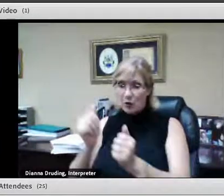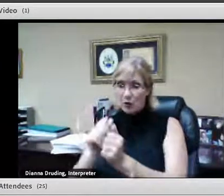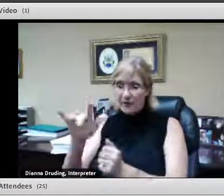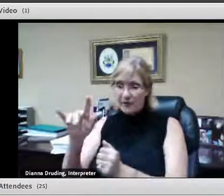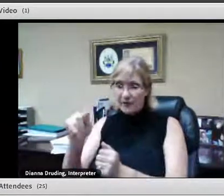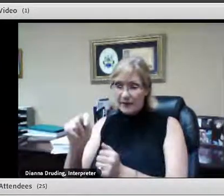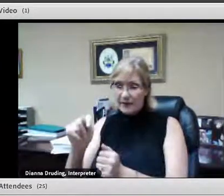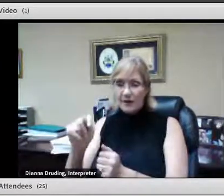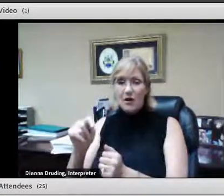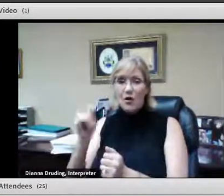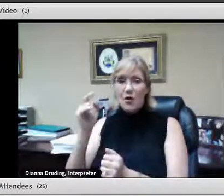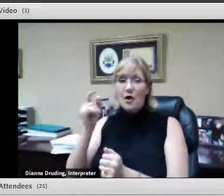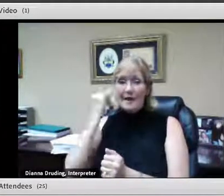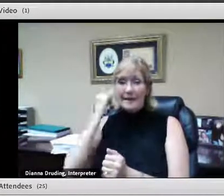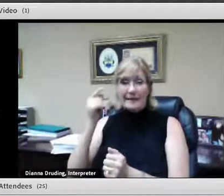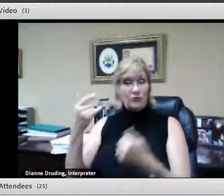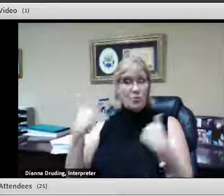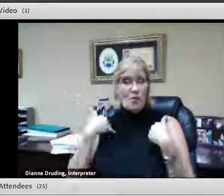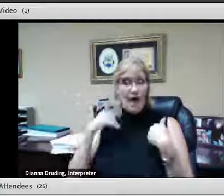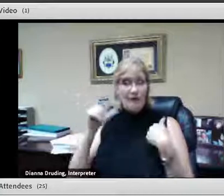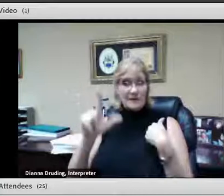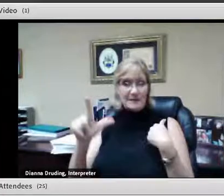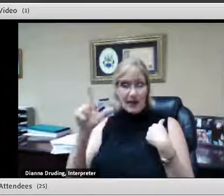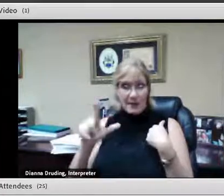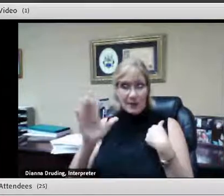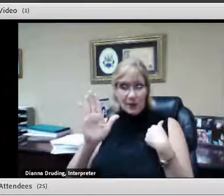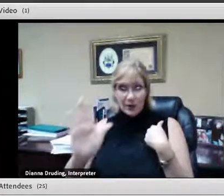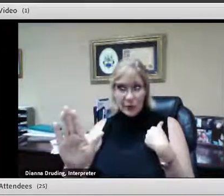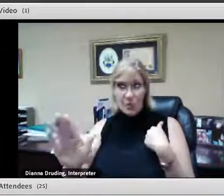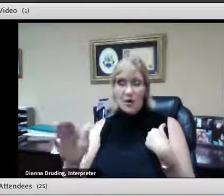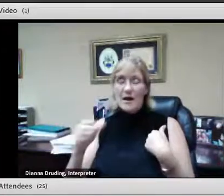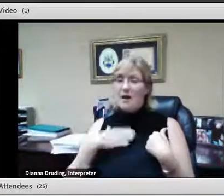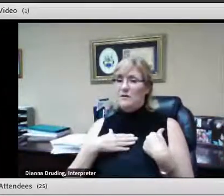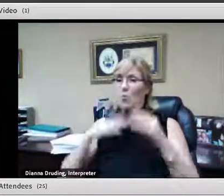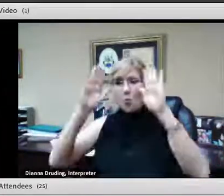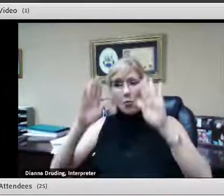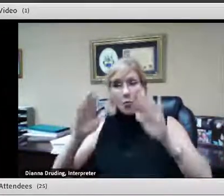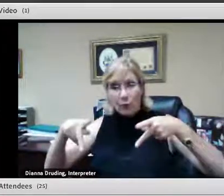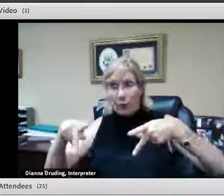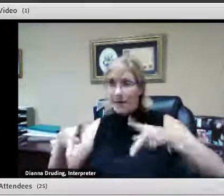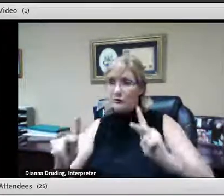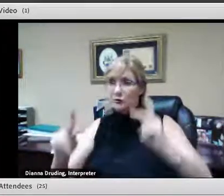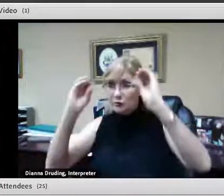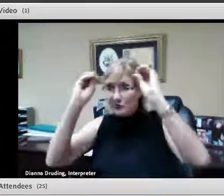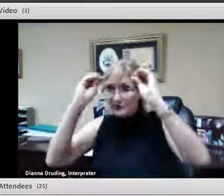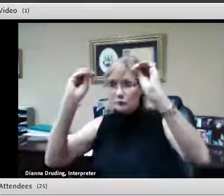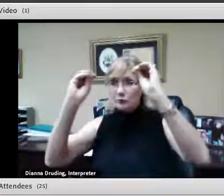if you have it at your library, it's a golden opportunity to teach a million different things. Hilary: We capitalize on that. Ryan: Oh, it's perfect.